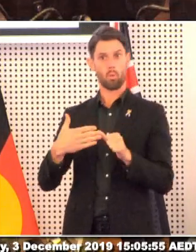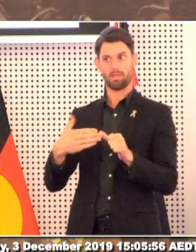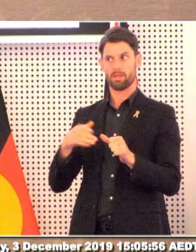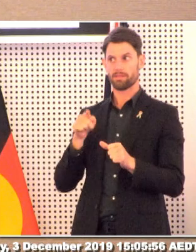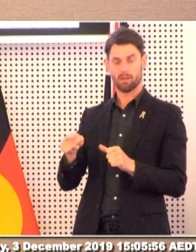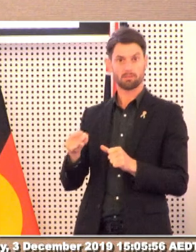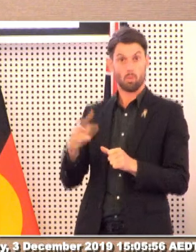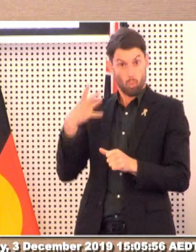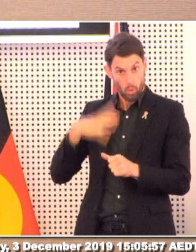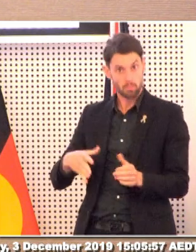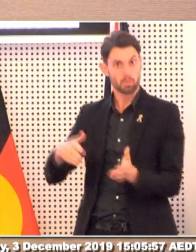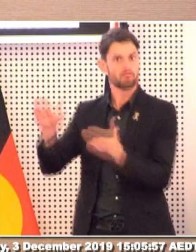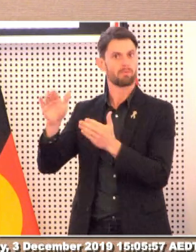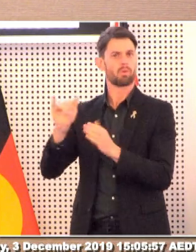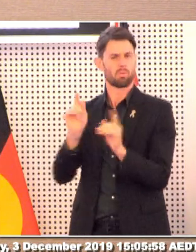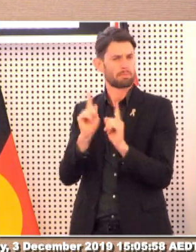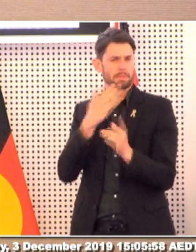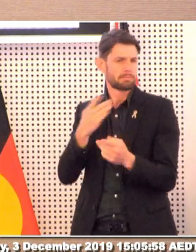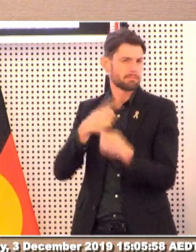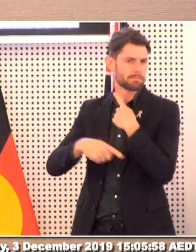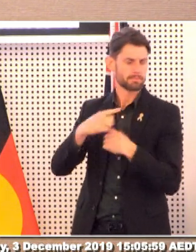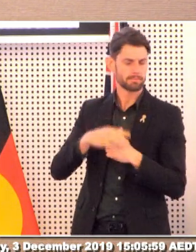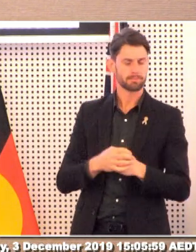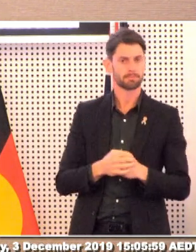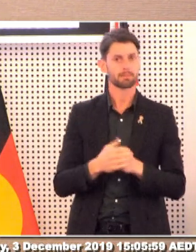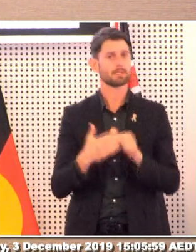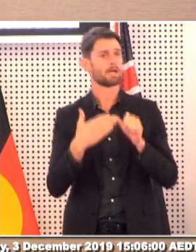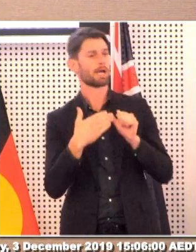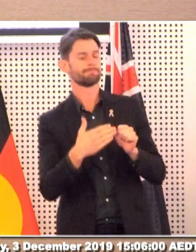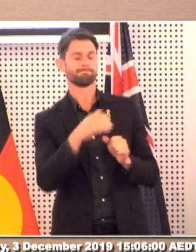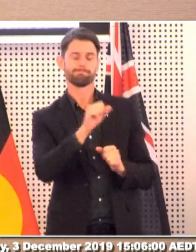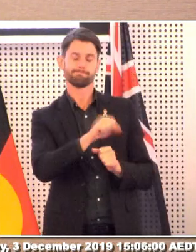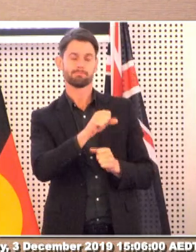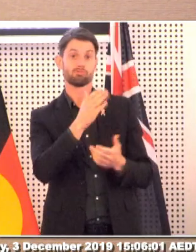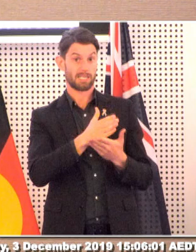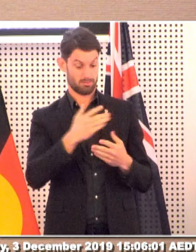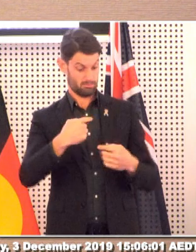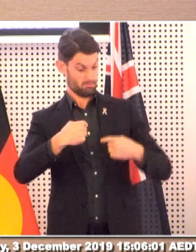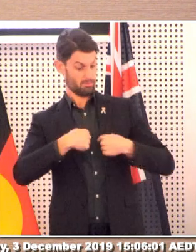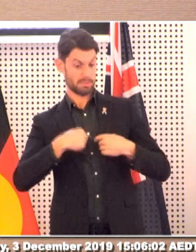It’s all of those things. I mean, if you don’t have a choice where you live, that means – or who you live